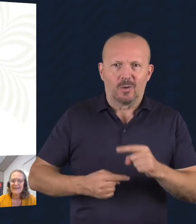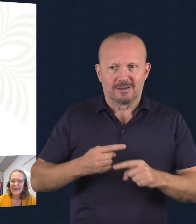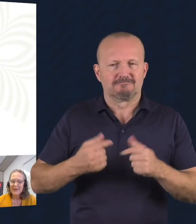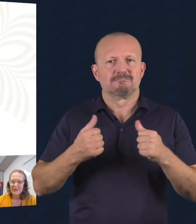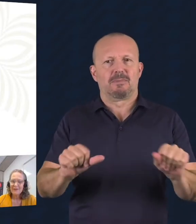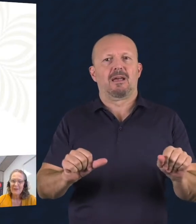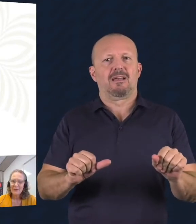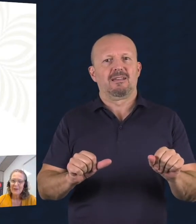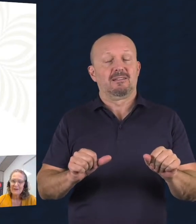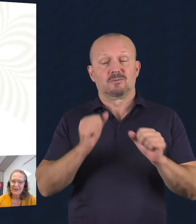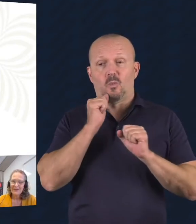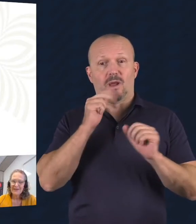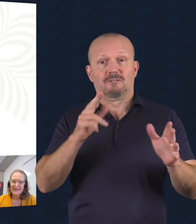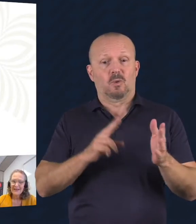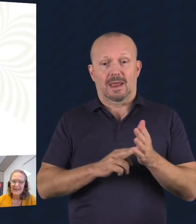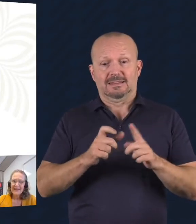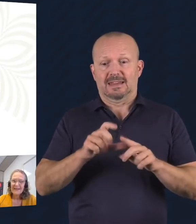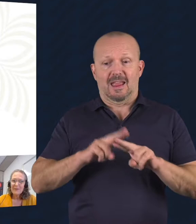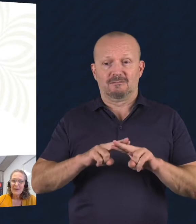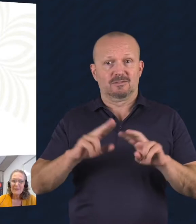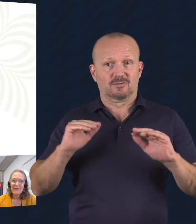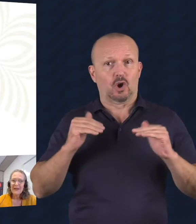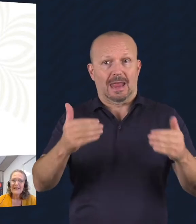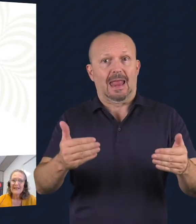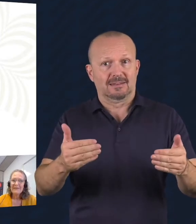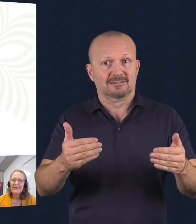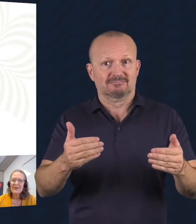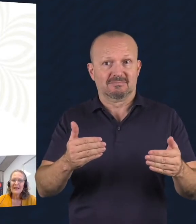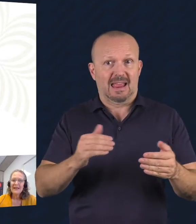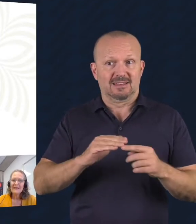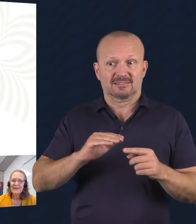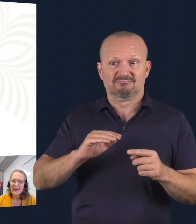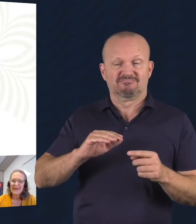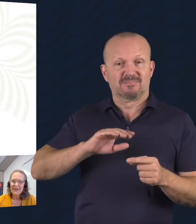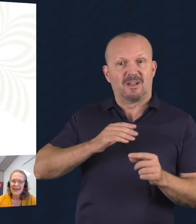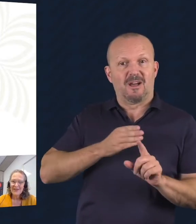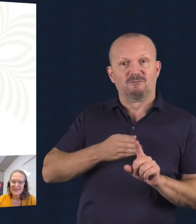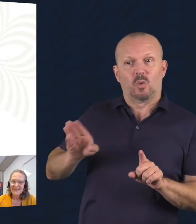Thank you for your perseverance. It's wonderful that NDF has gone ahead despite the challenges.